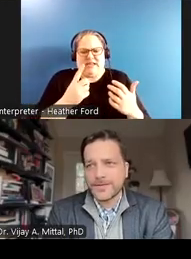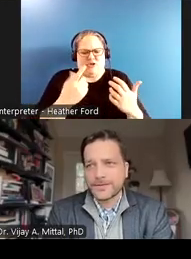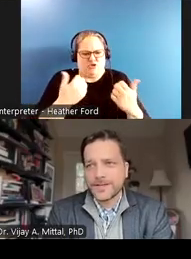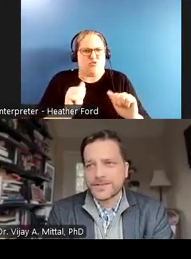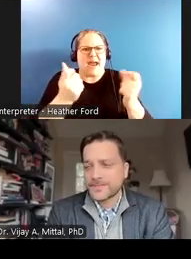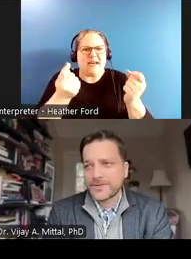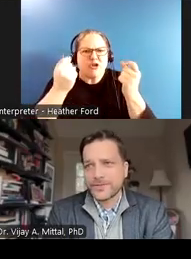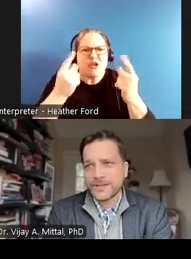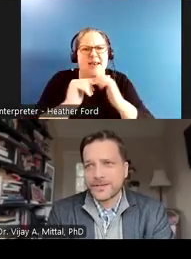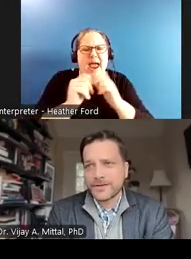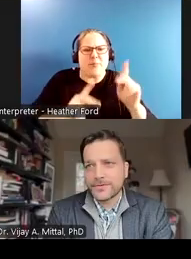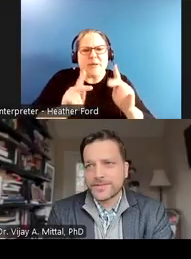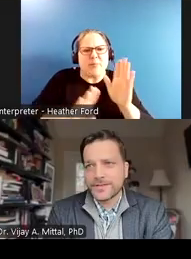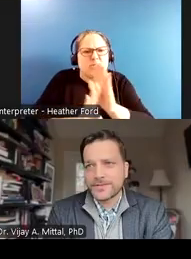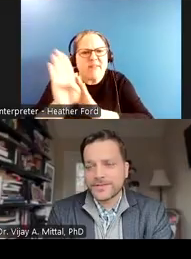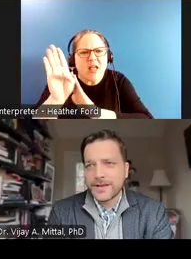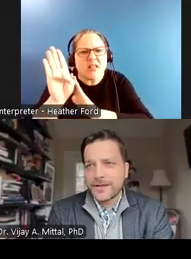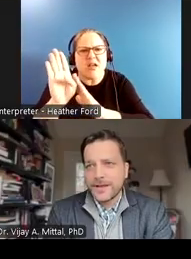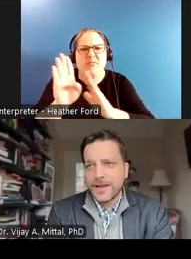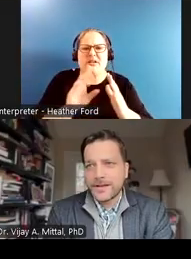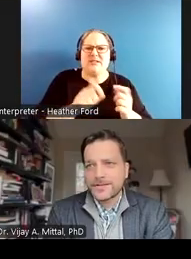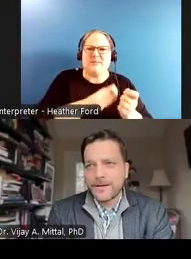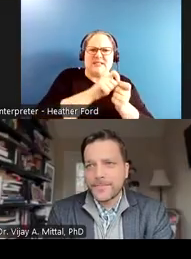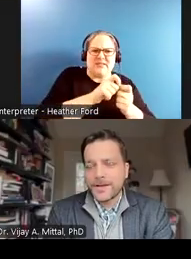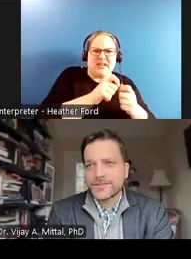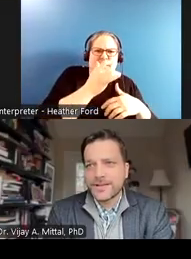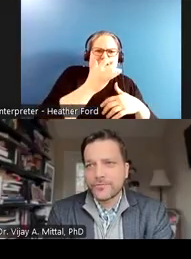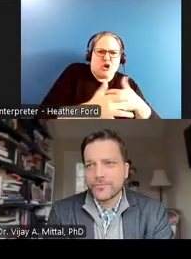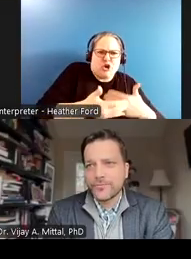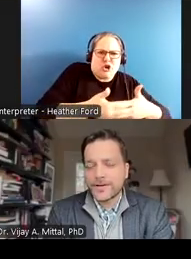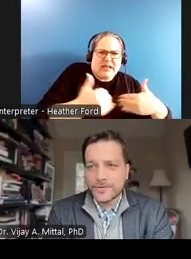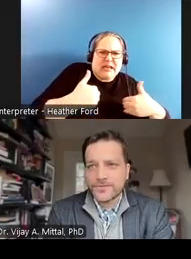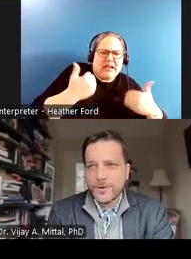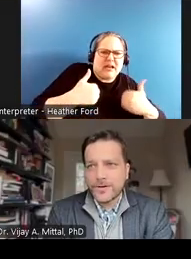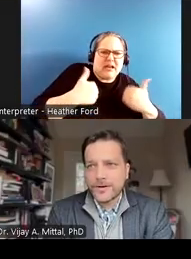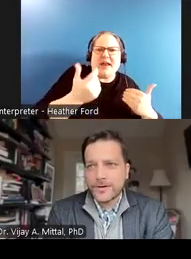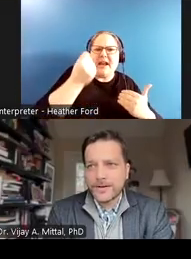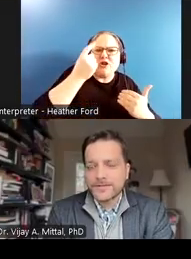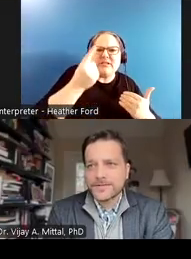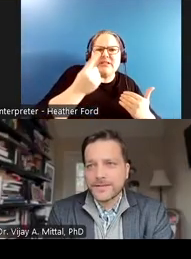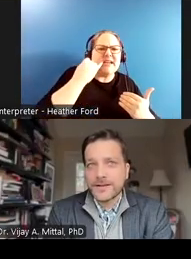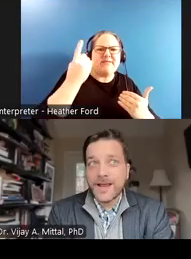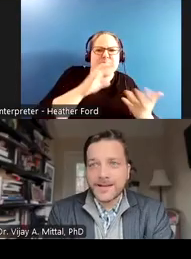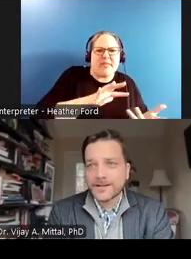development especially at early stages and um understanding where it goes wrong is an added